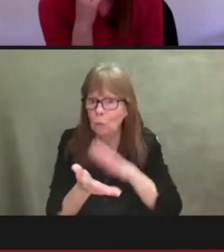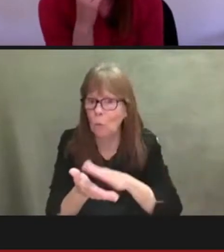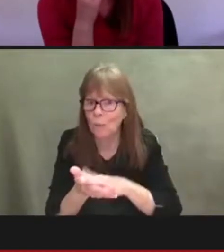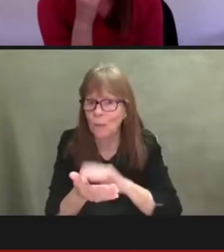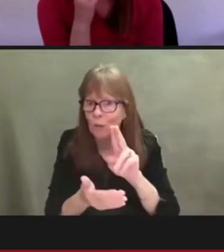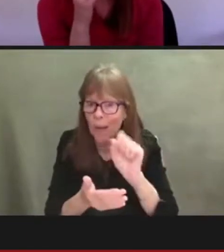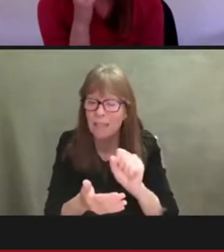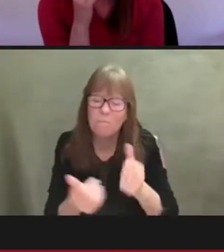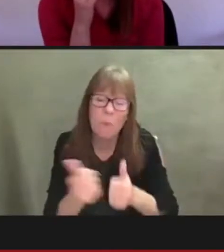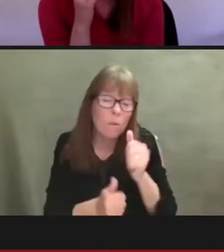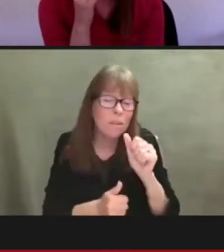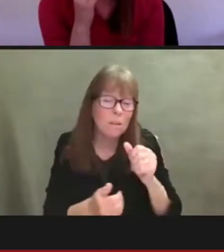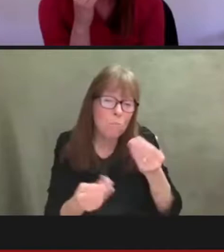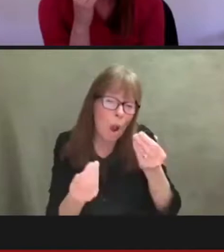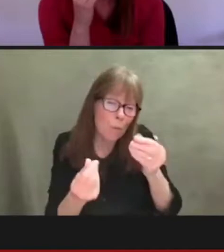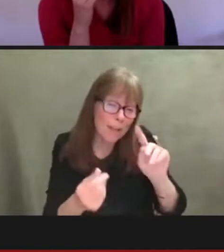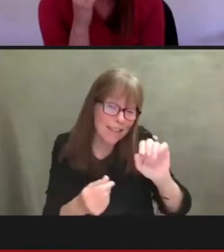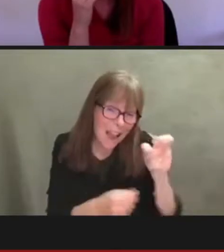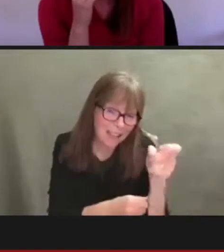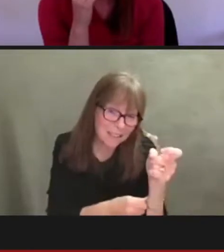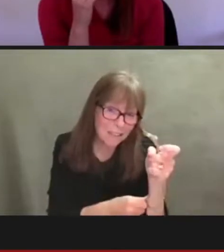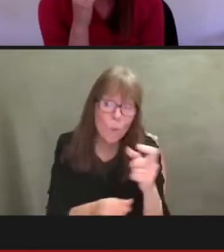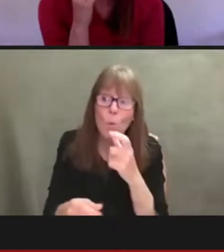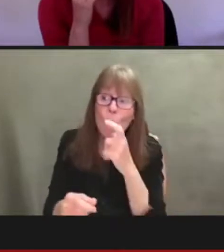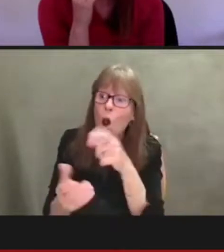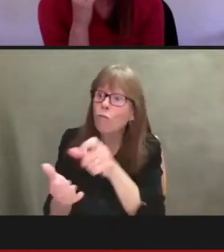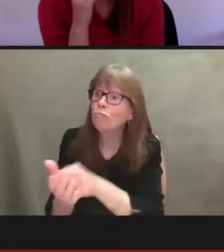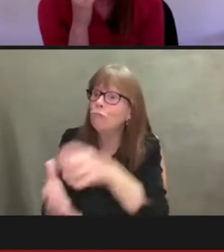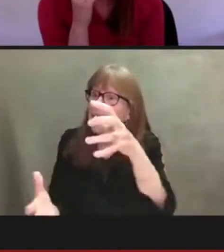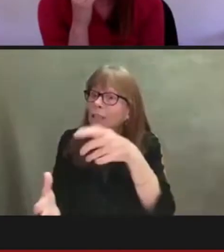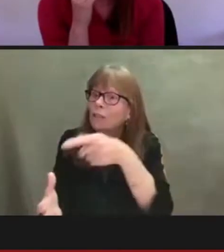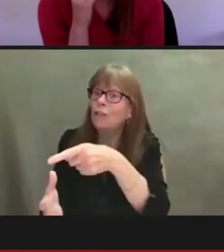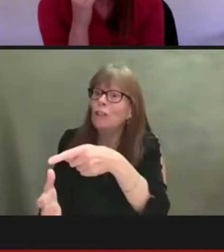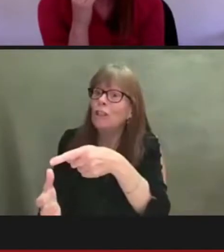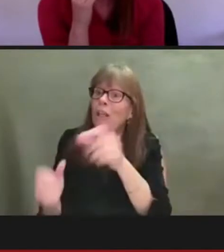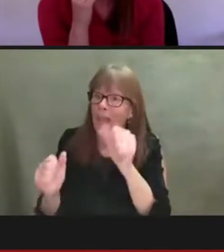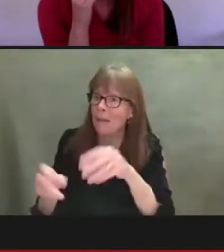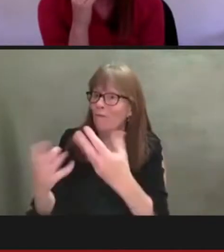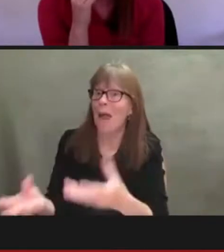taxes, richer districts can provide more, poorer districts can't provide as much.